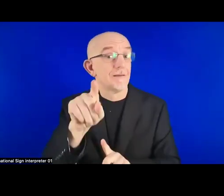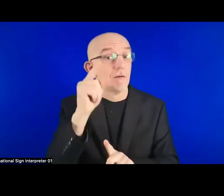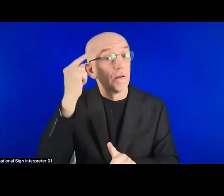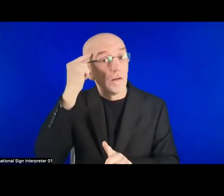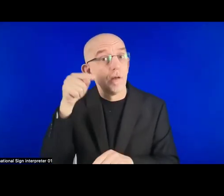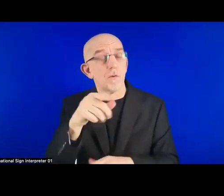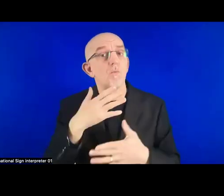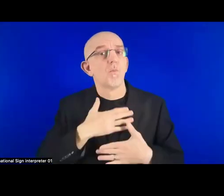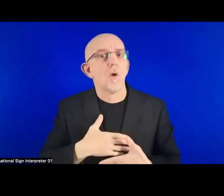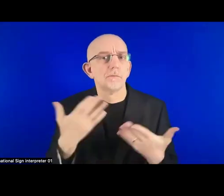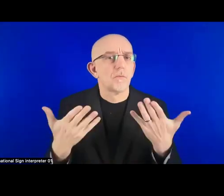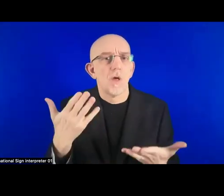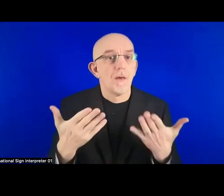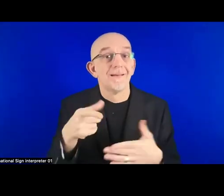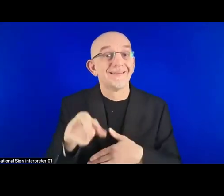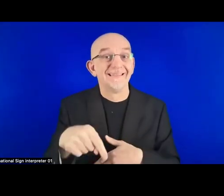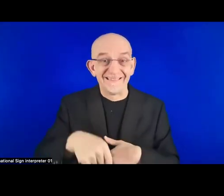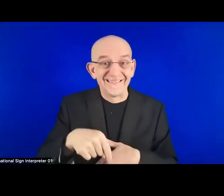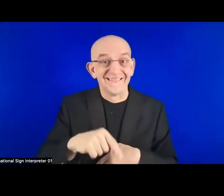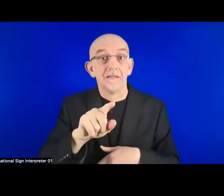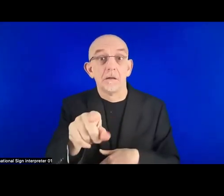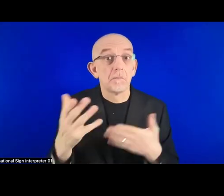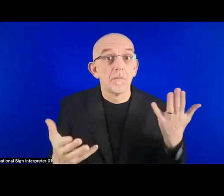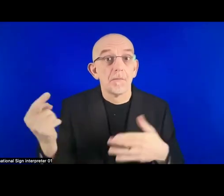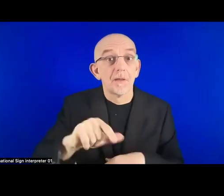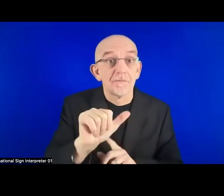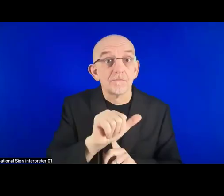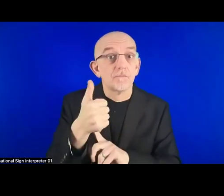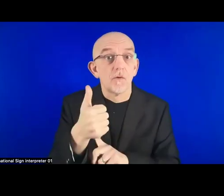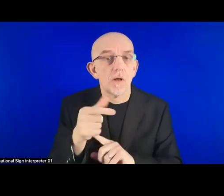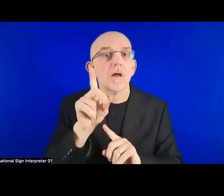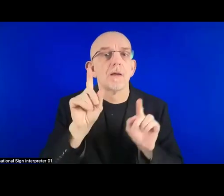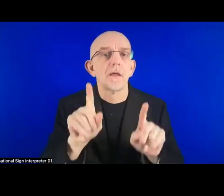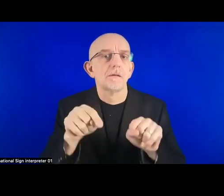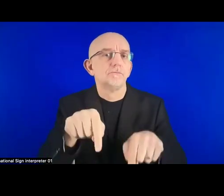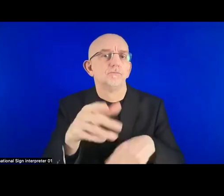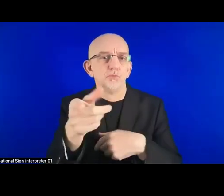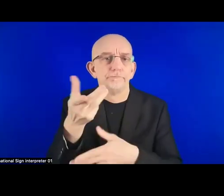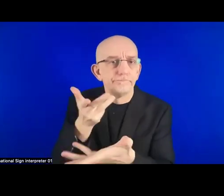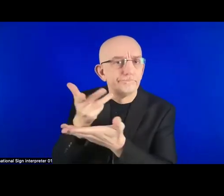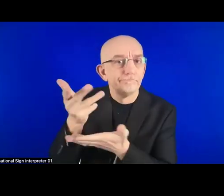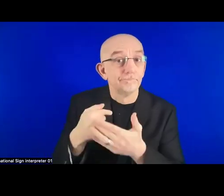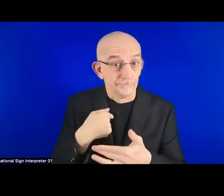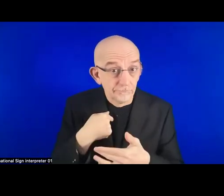doctoral researcher. PhD is a requirement of this application, which meanings that